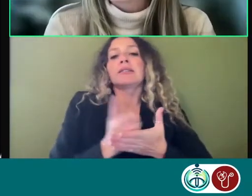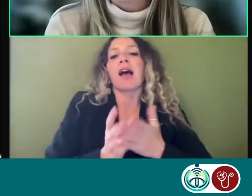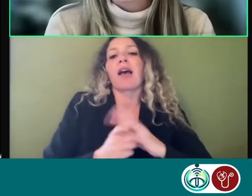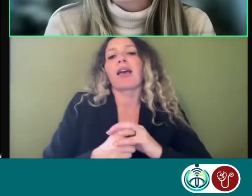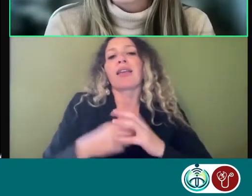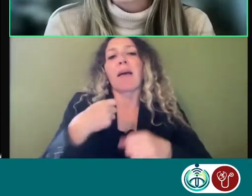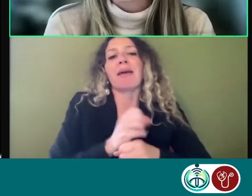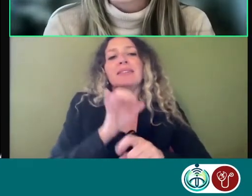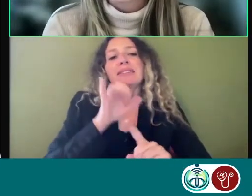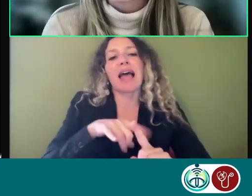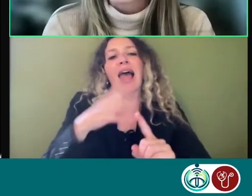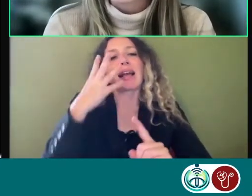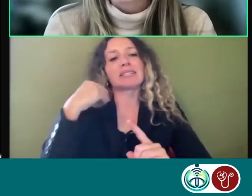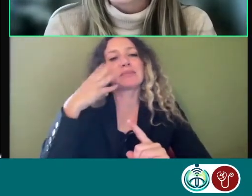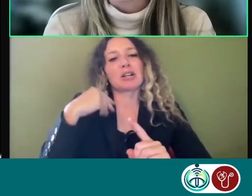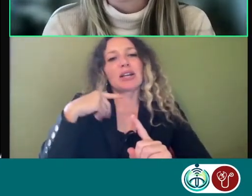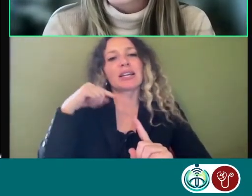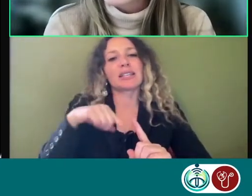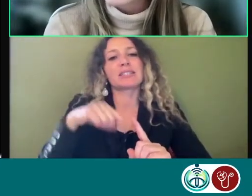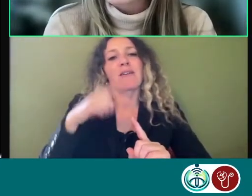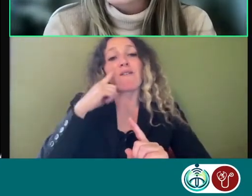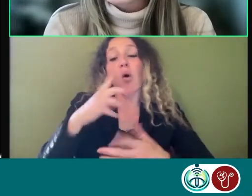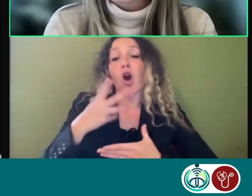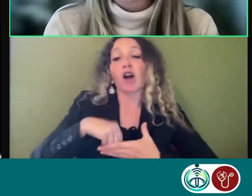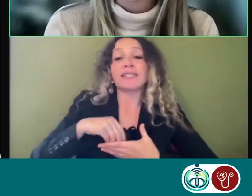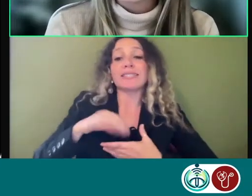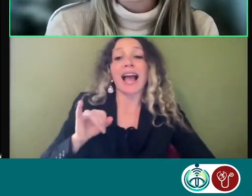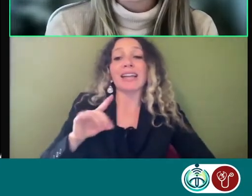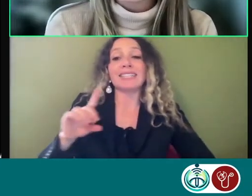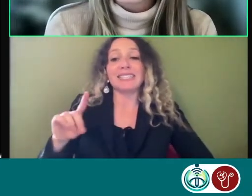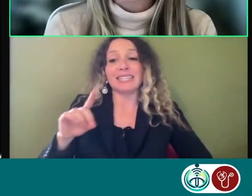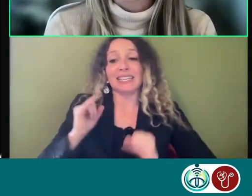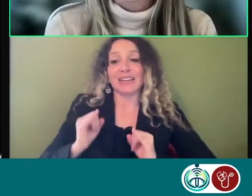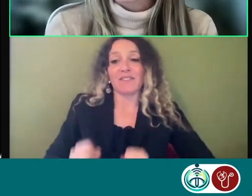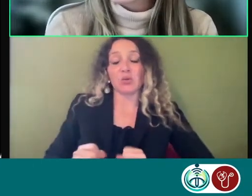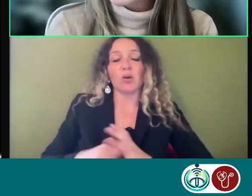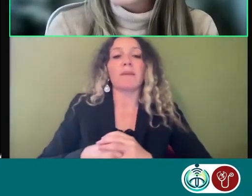for an autistic and IDD individual positive? In health care, I think that there are system